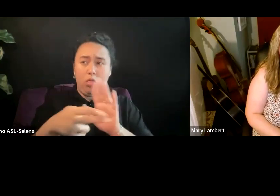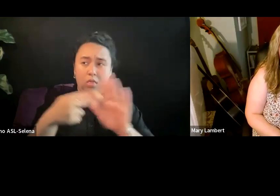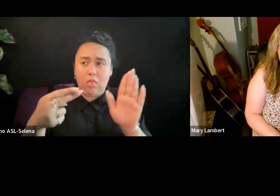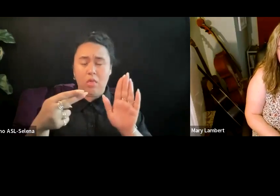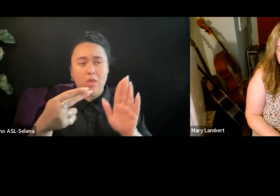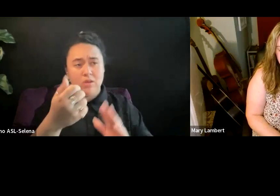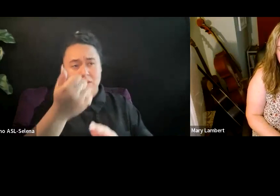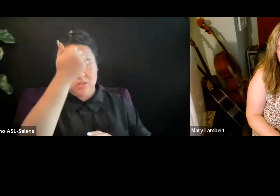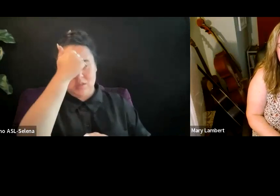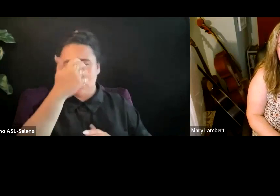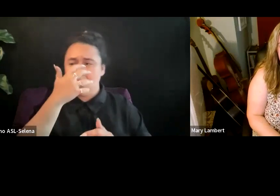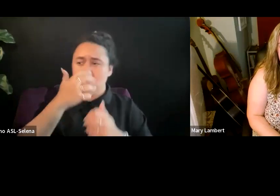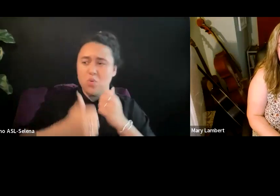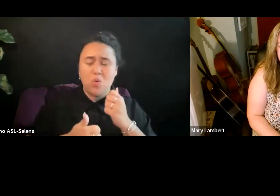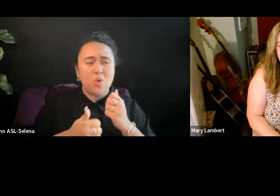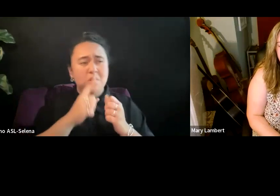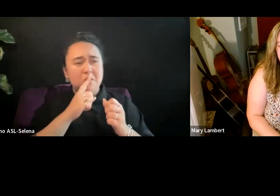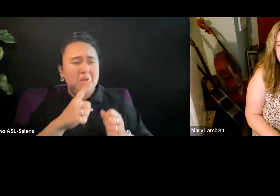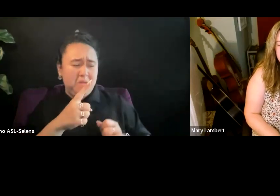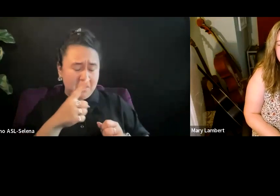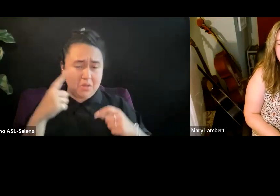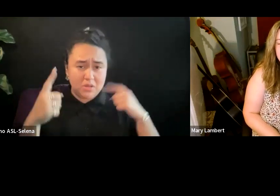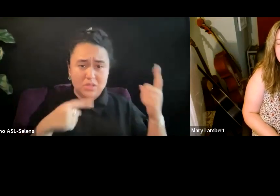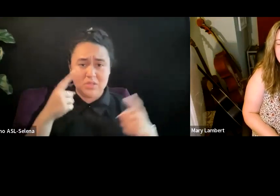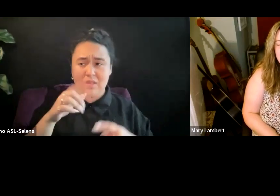dumb shrill, hysterical, vapid,